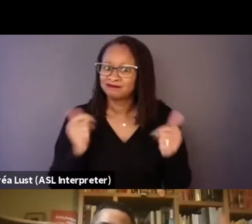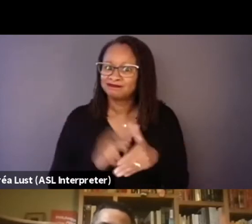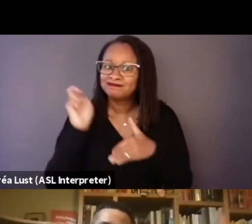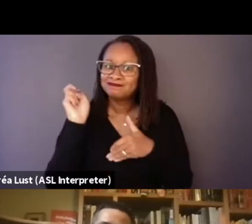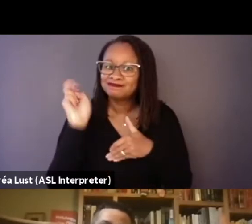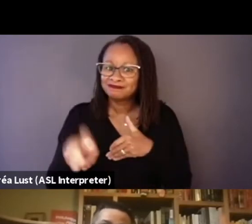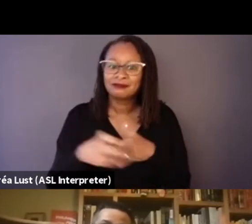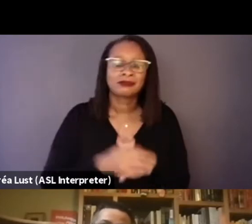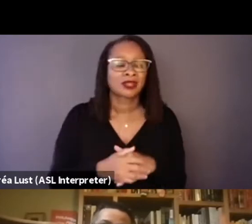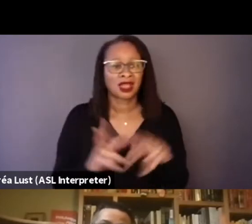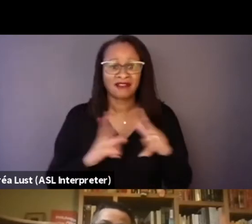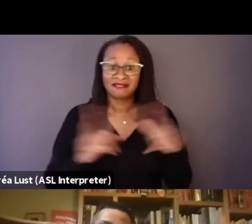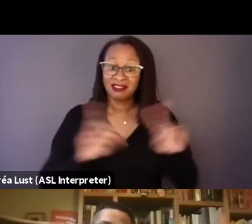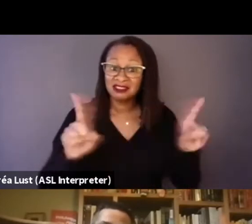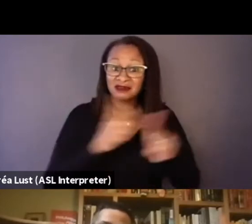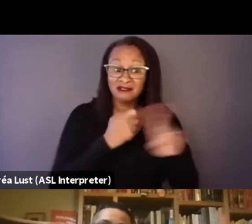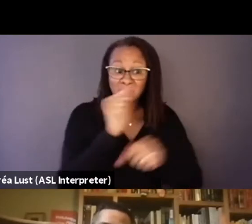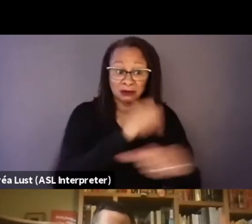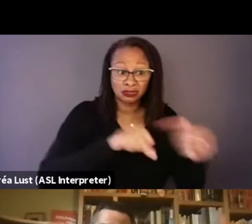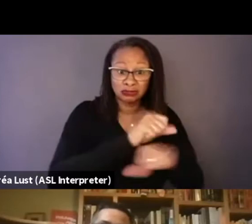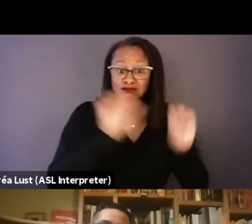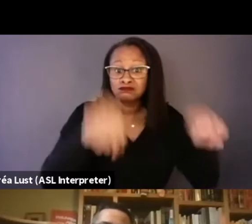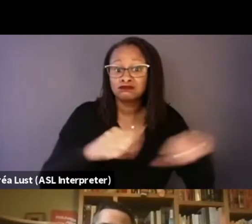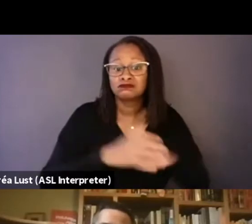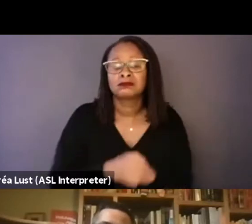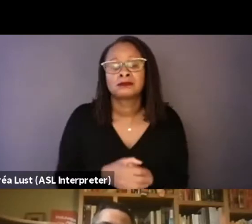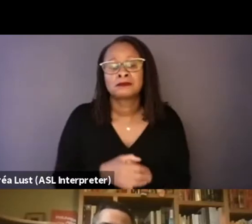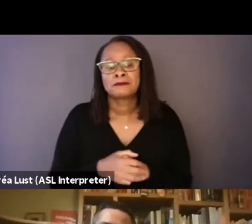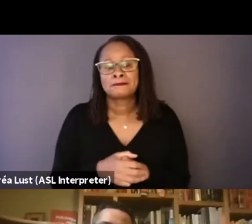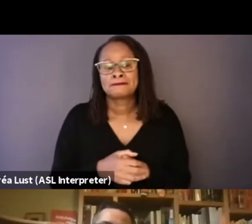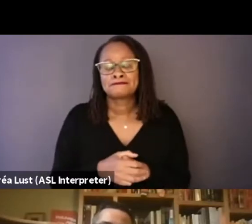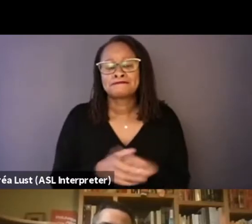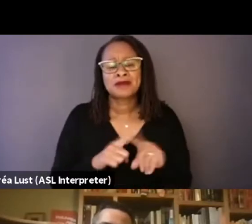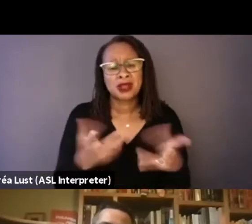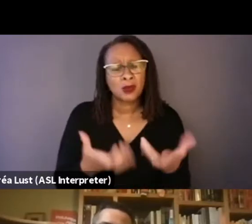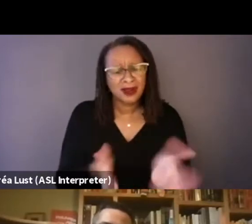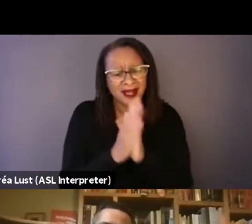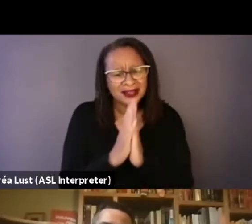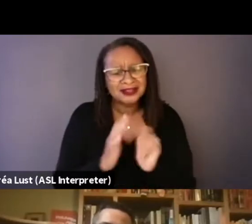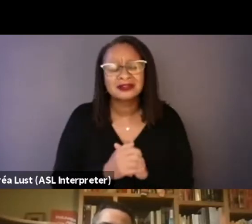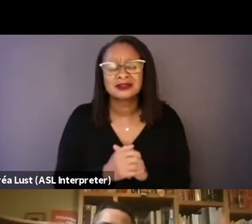They're all very different from one another, but I'd like to ask you, and I know this is the big question,